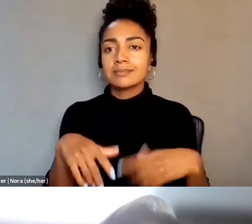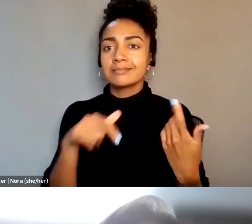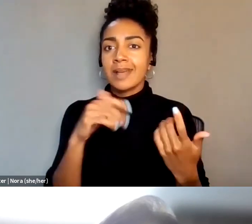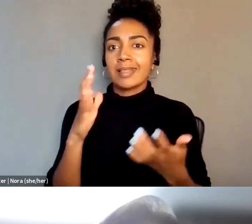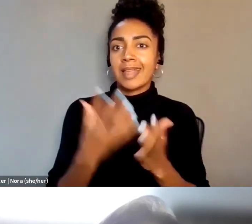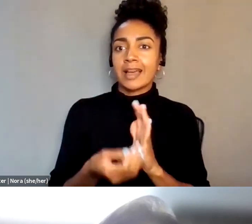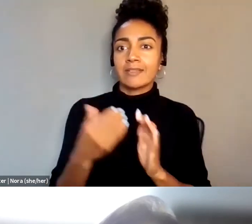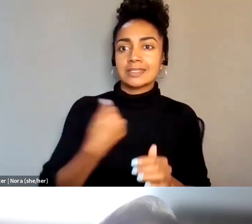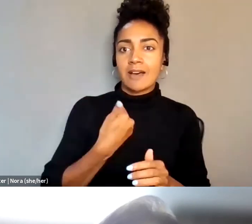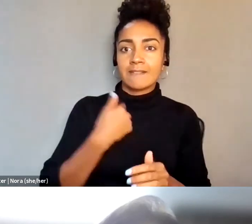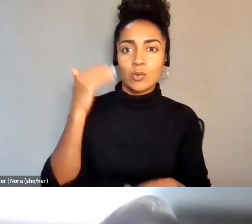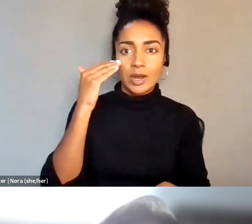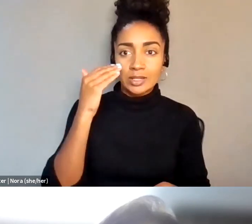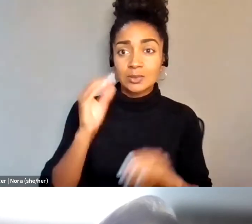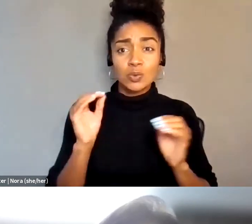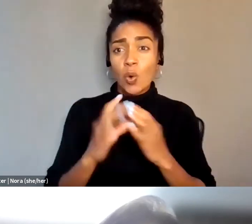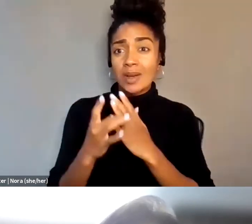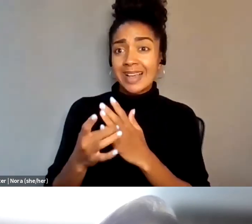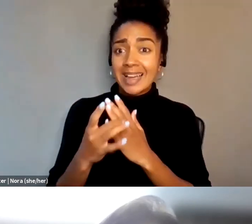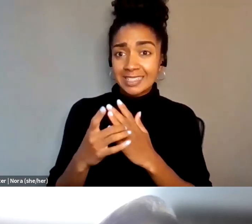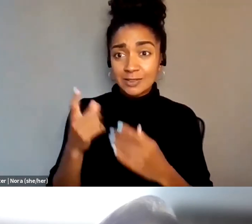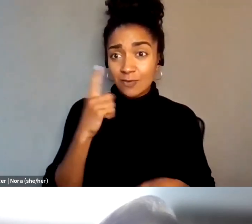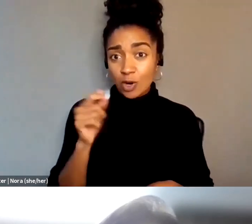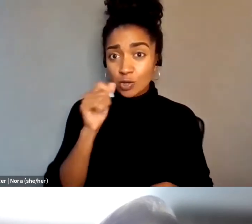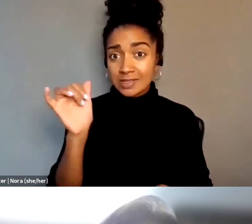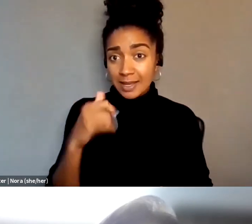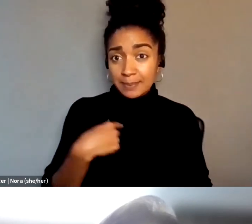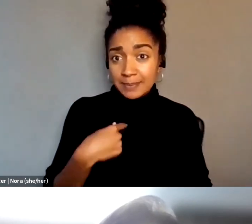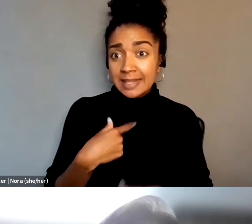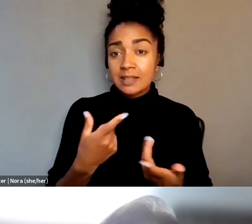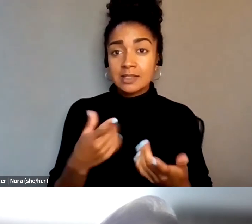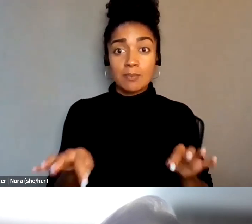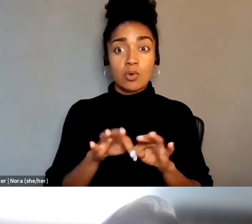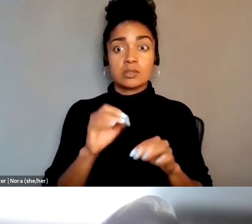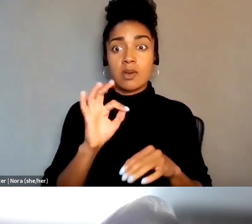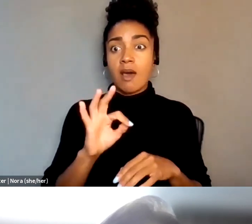It is hard to know what we are good at and what we are not good at. So a lot of girls just do the option of getting married early or leaving school for